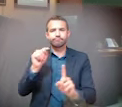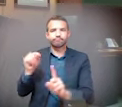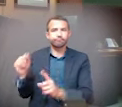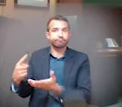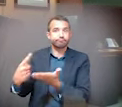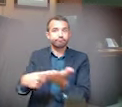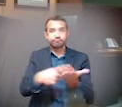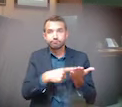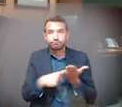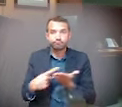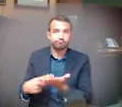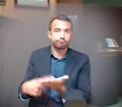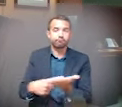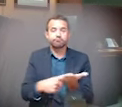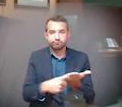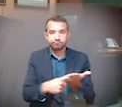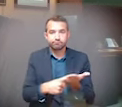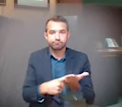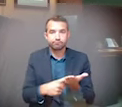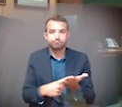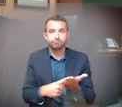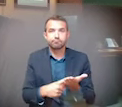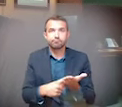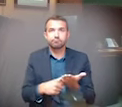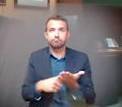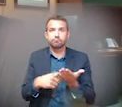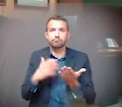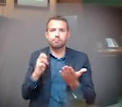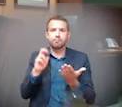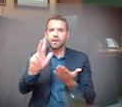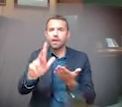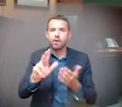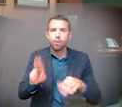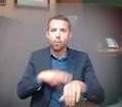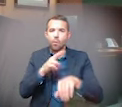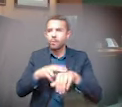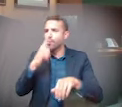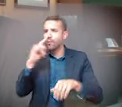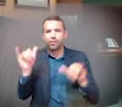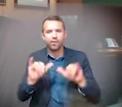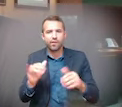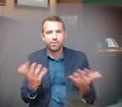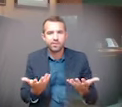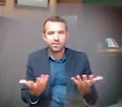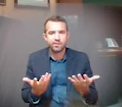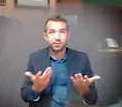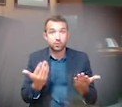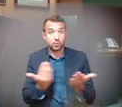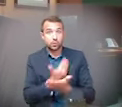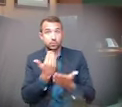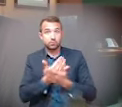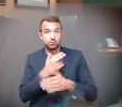on this, of this idea of return to normal or back to normal or the new normal, I'm doing lots